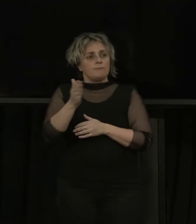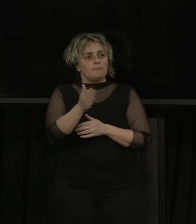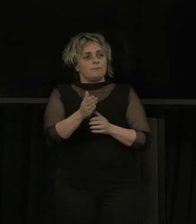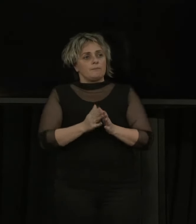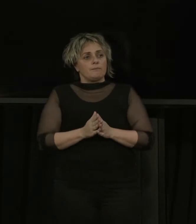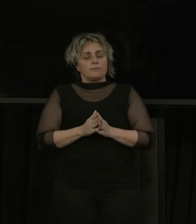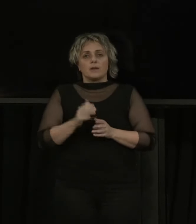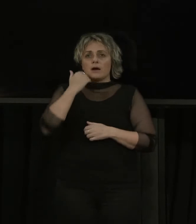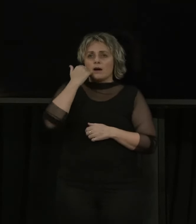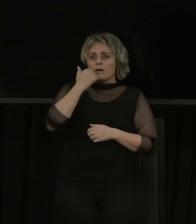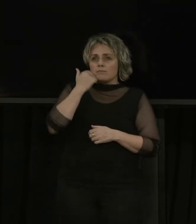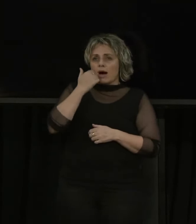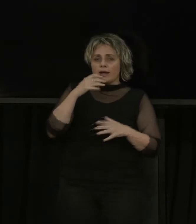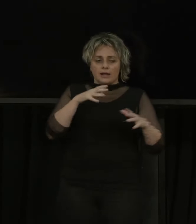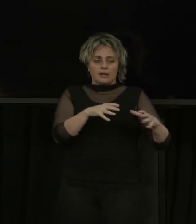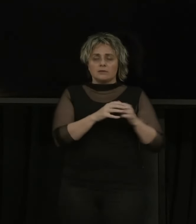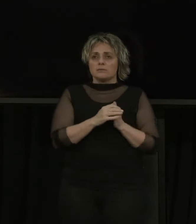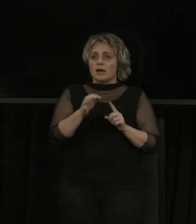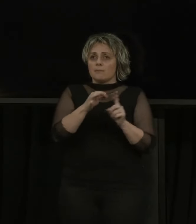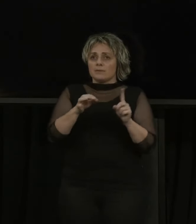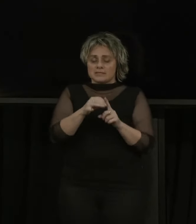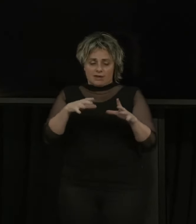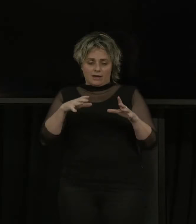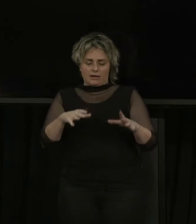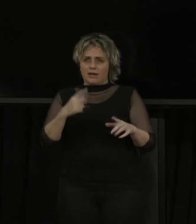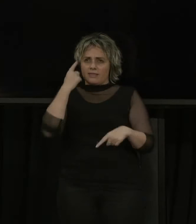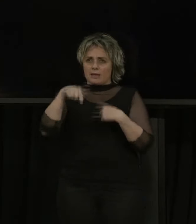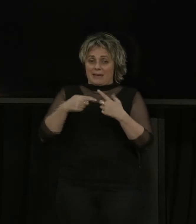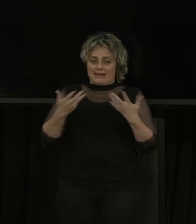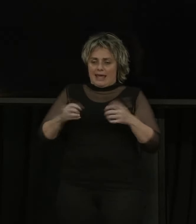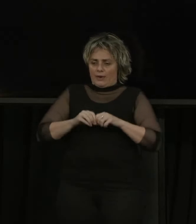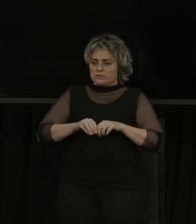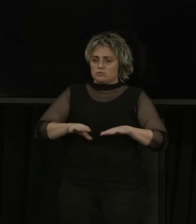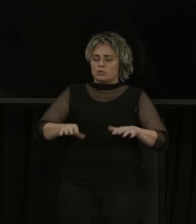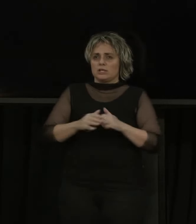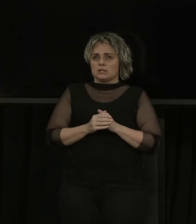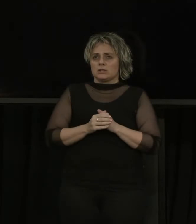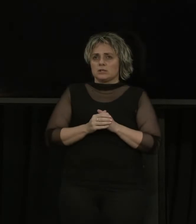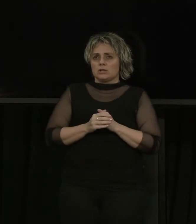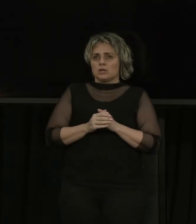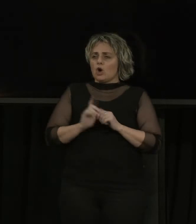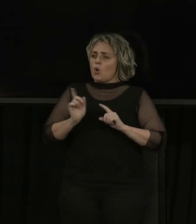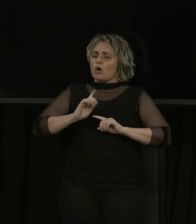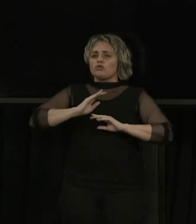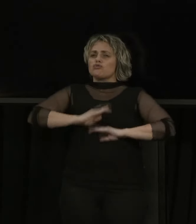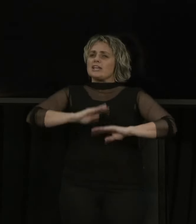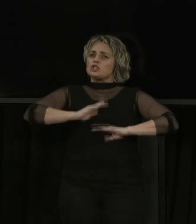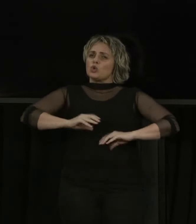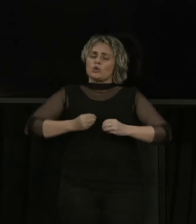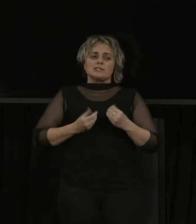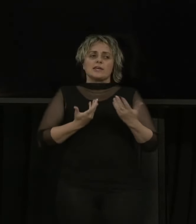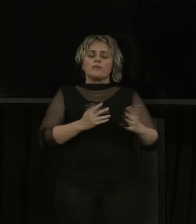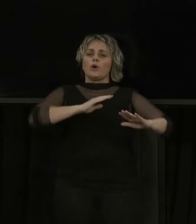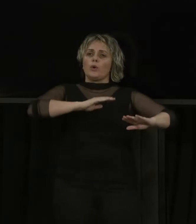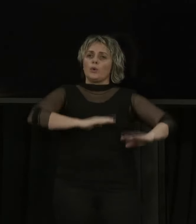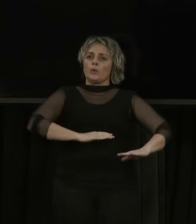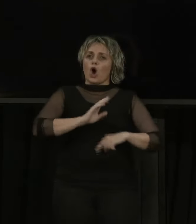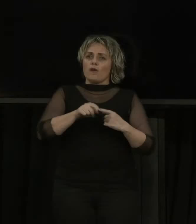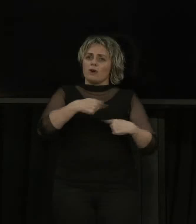them.